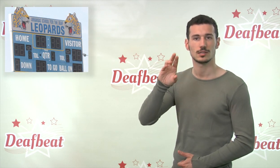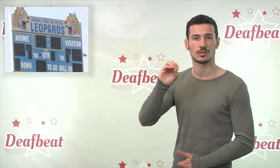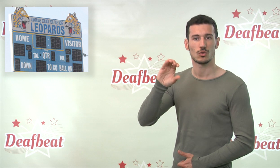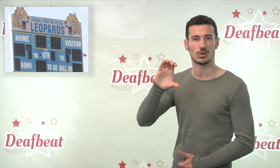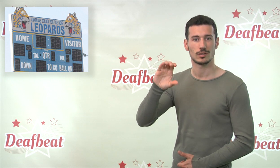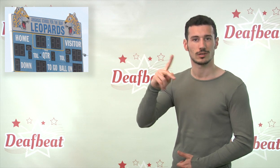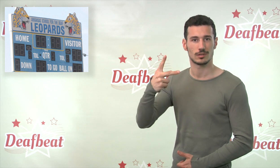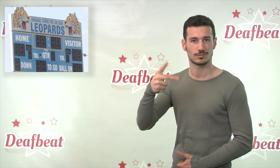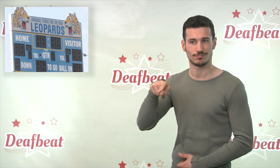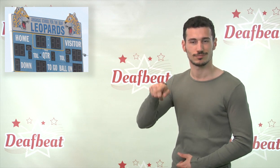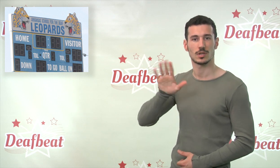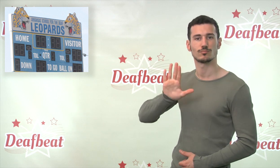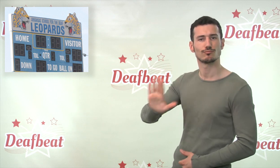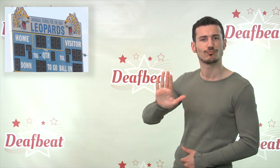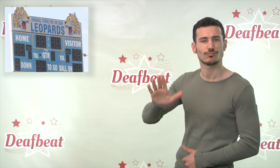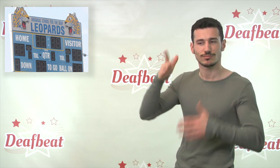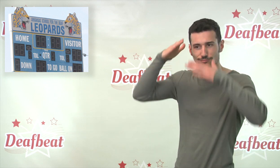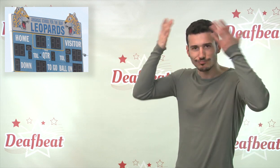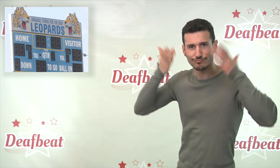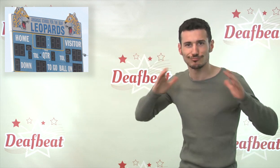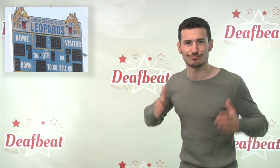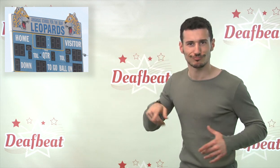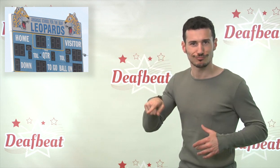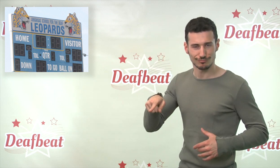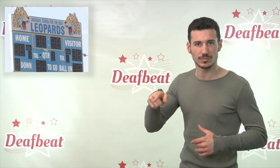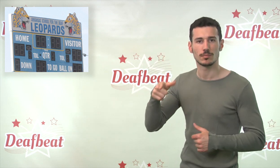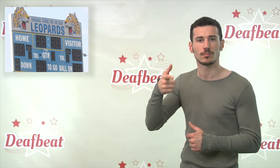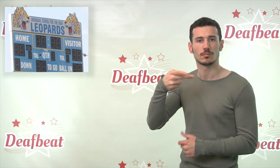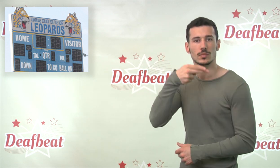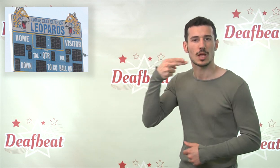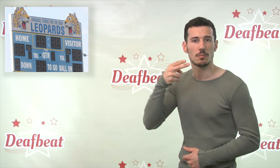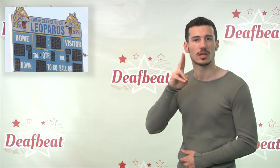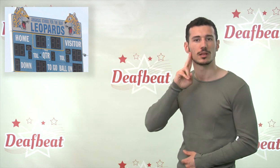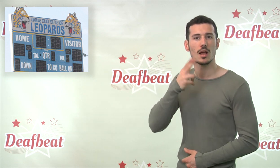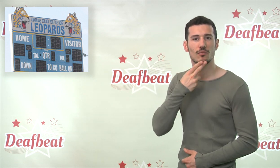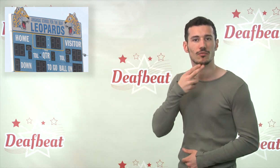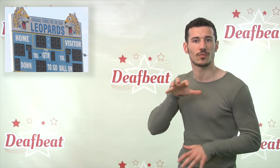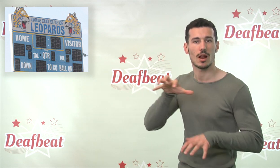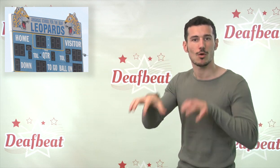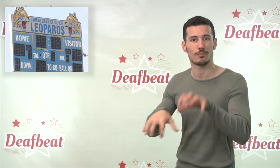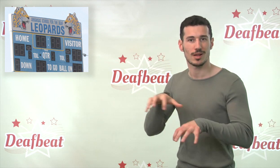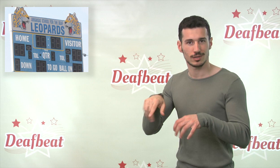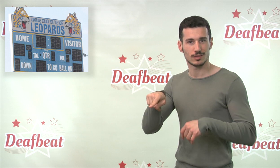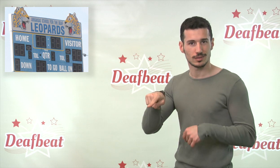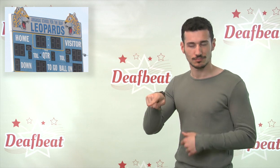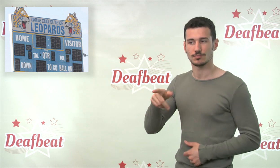Little Rock, in the USA state of Arkansas to take a picture with the students with